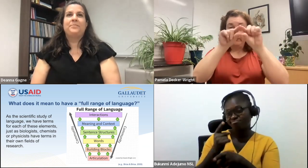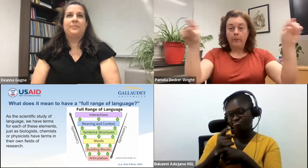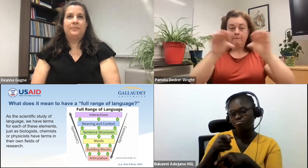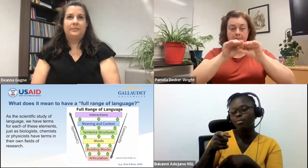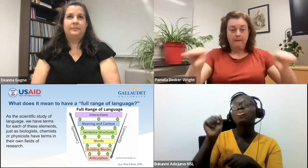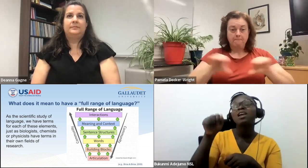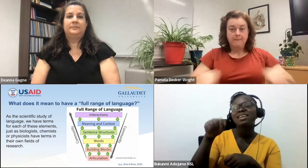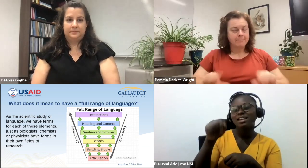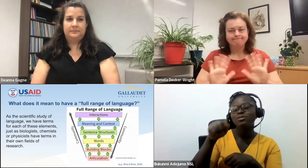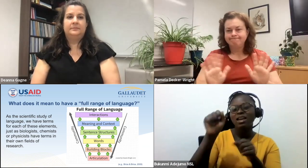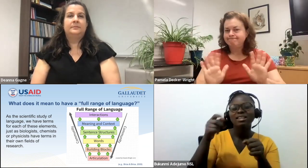and all of it is.